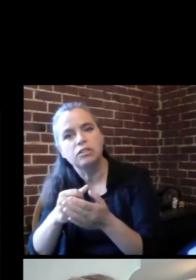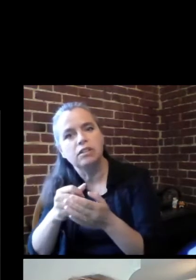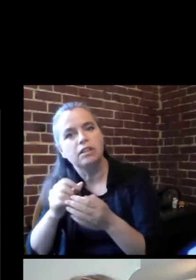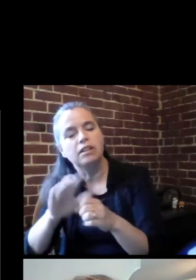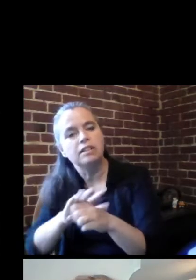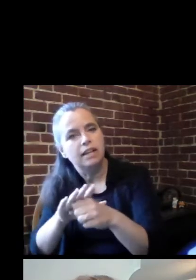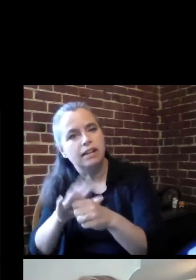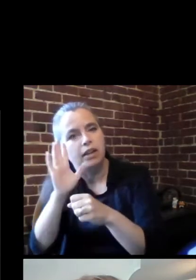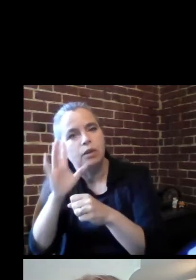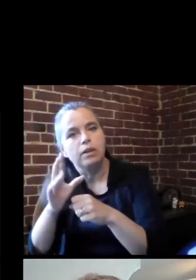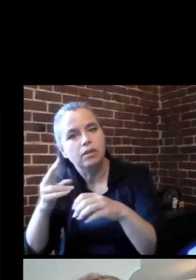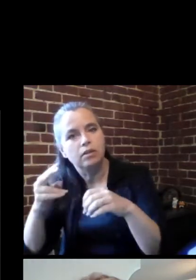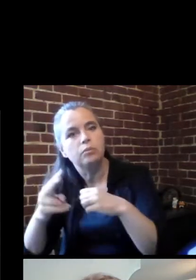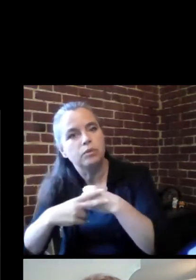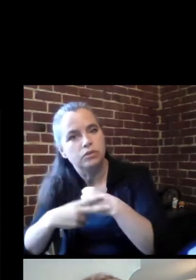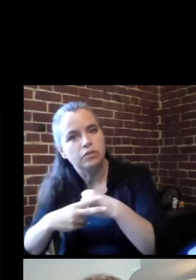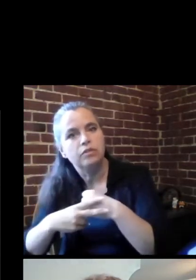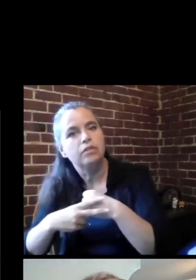And so a lot of the seeds that we get preserved are carbonized.